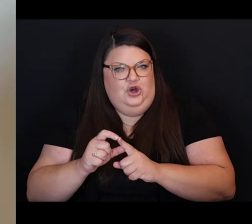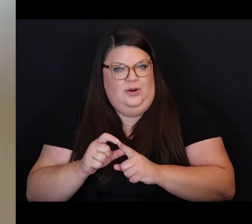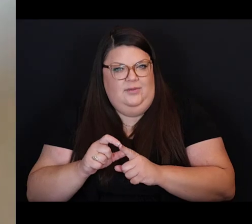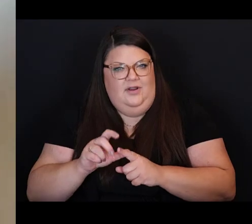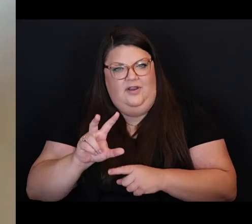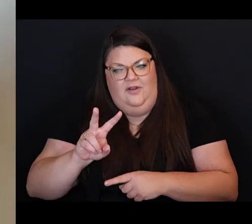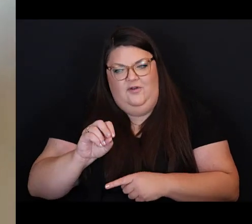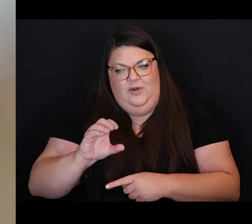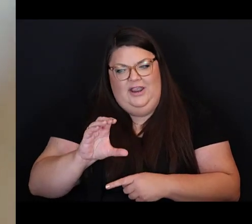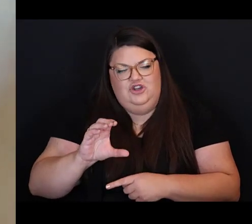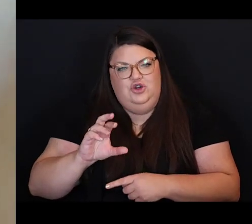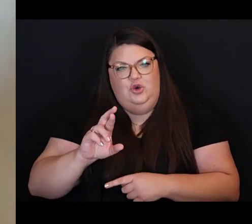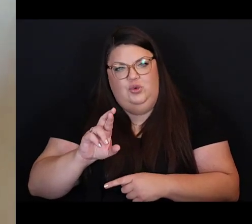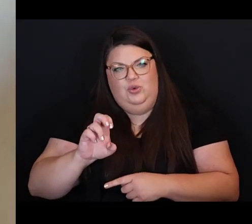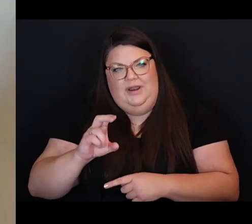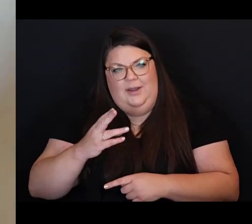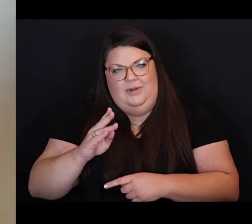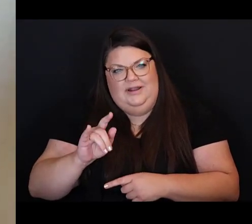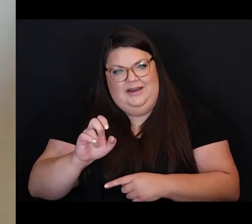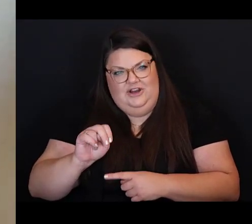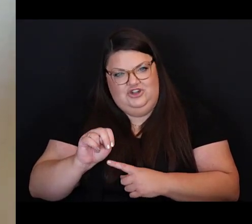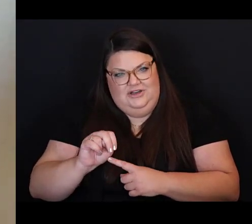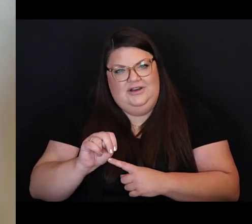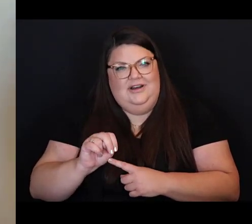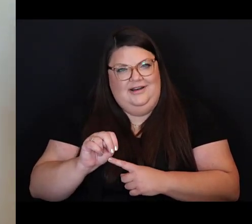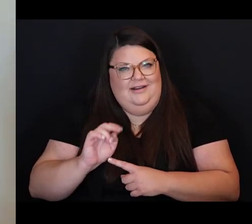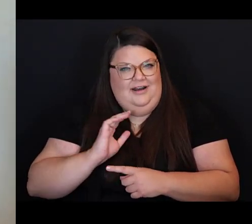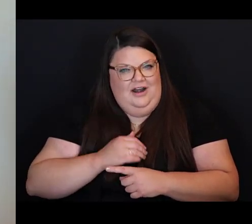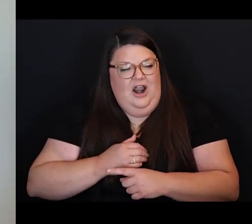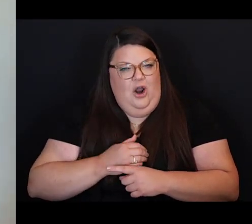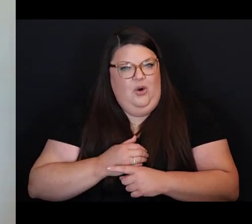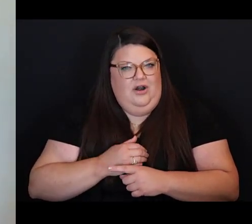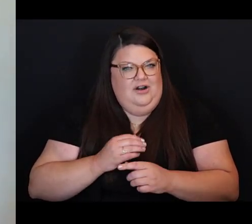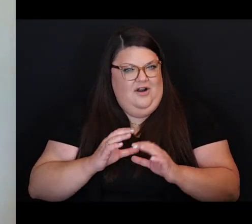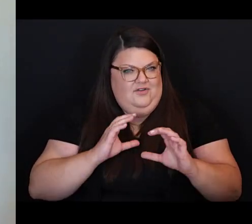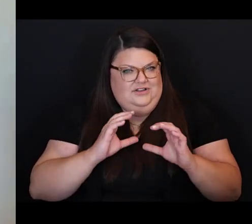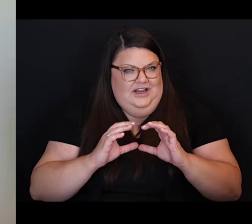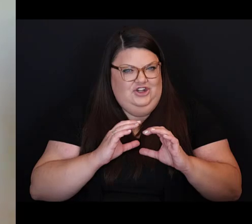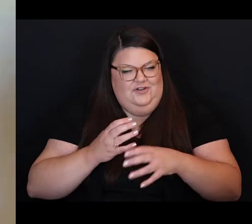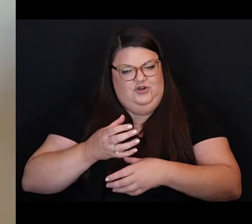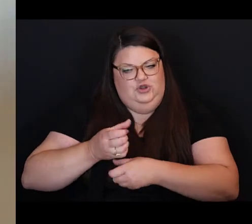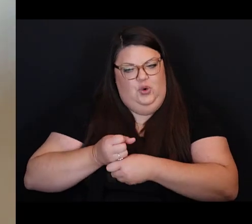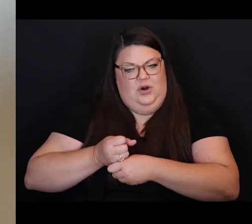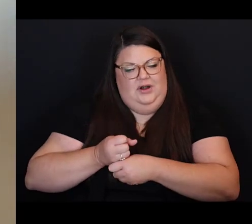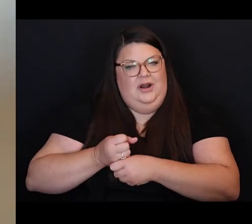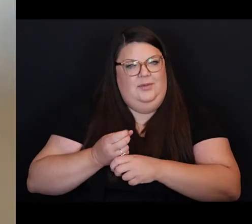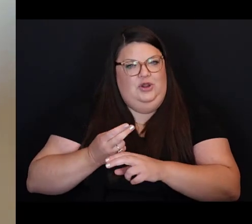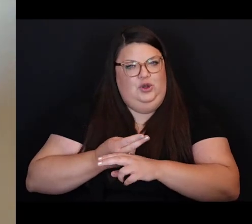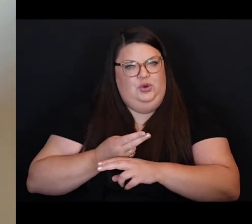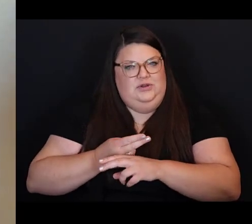the term vocational rehabilitation a few times in our conversation and so for short I'll be